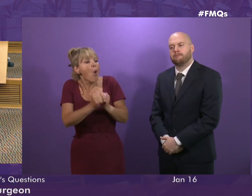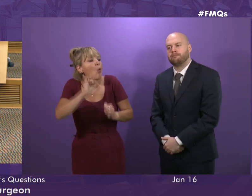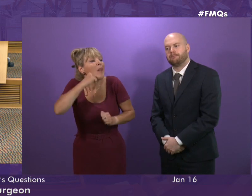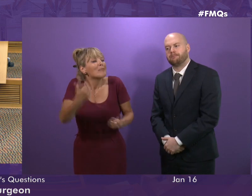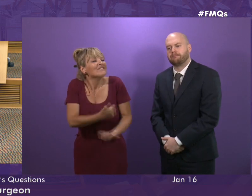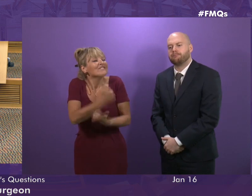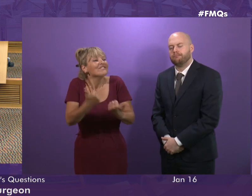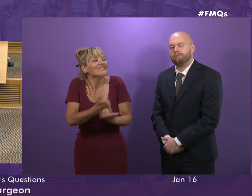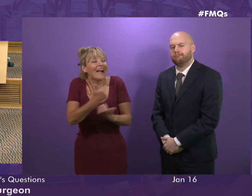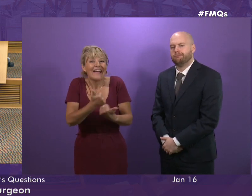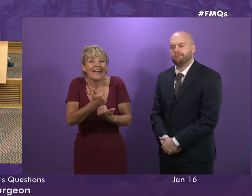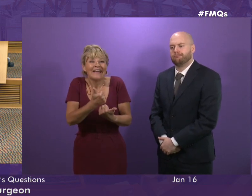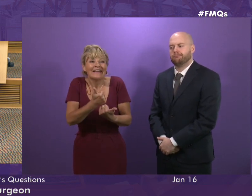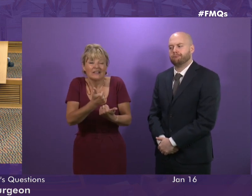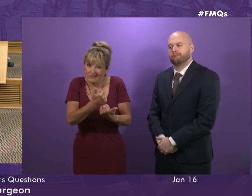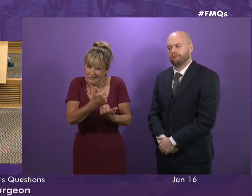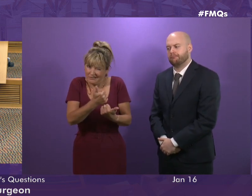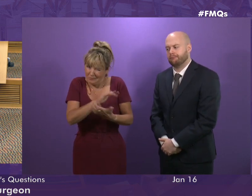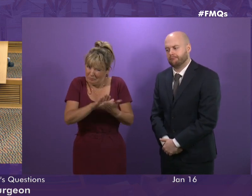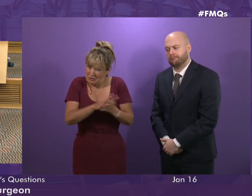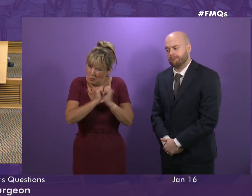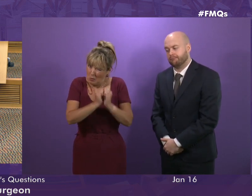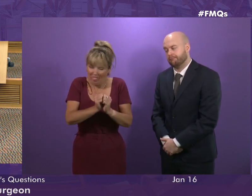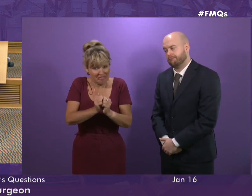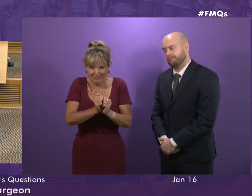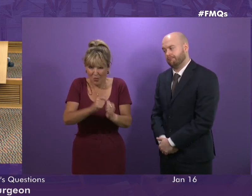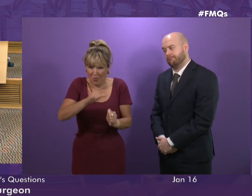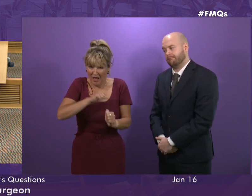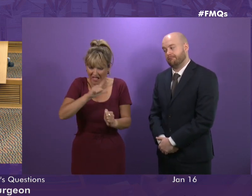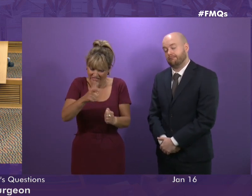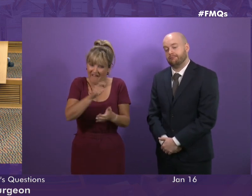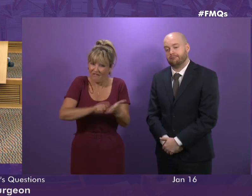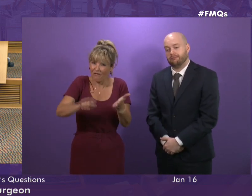not have voted against legally protecting the scheme when they had the opportunity to